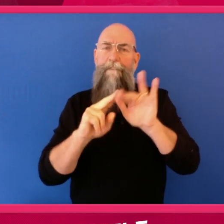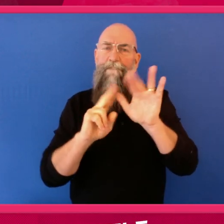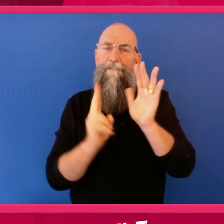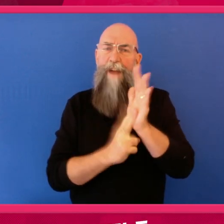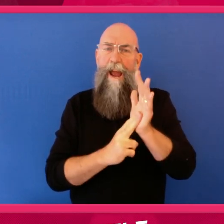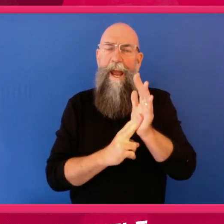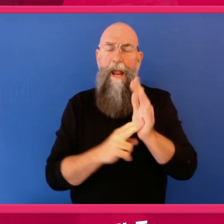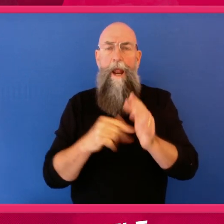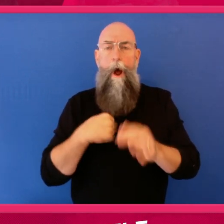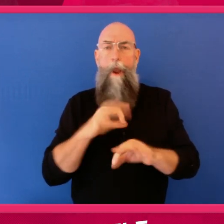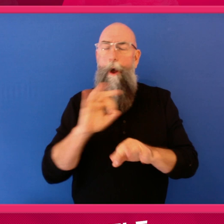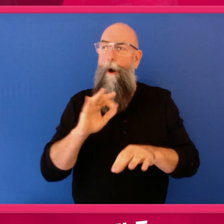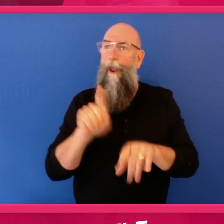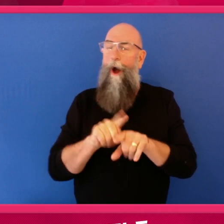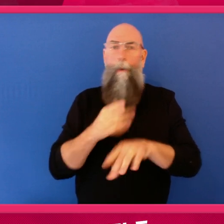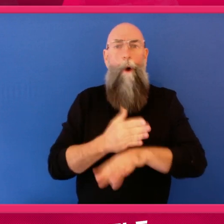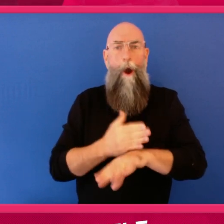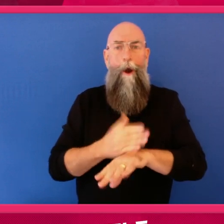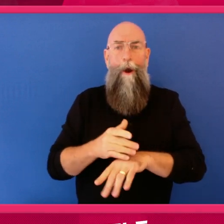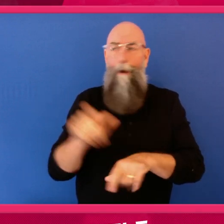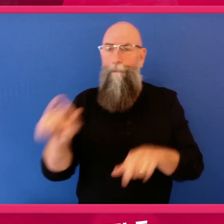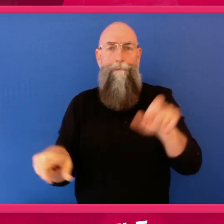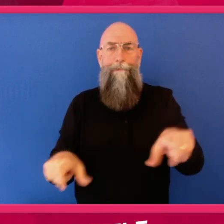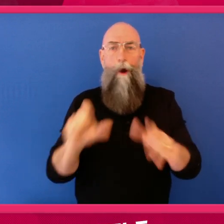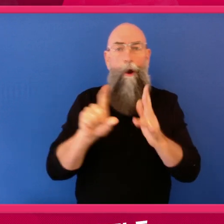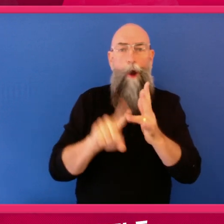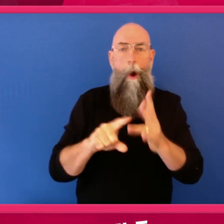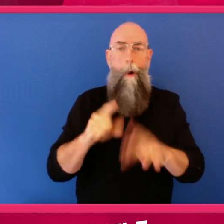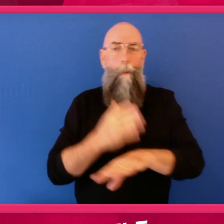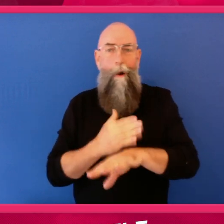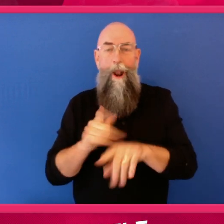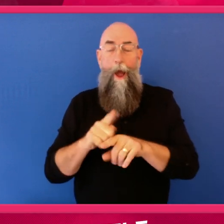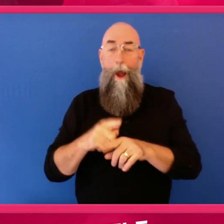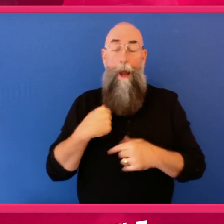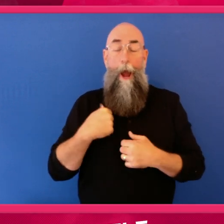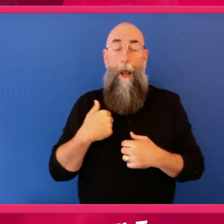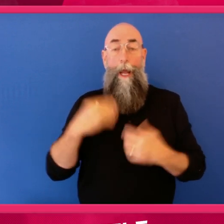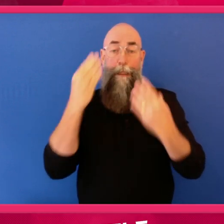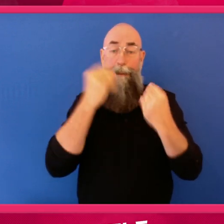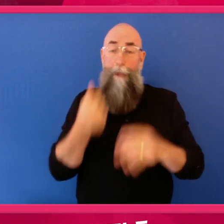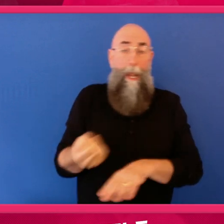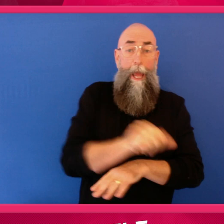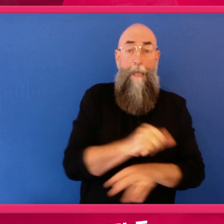a co worker. You know, the guy that sleeps next door. It's just, and it is really, really